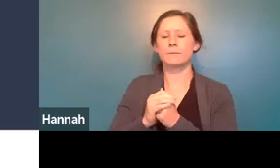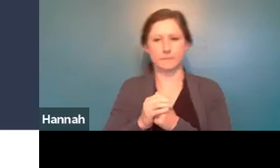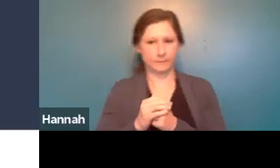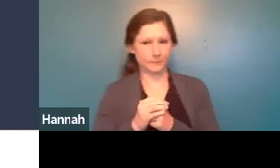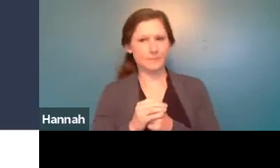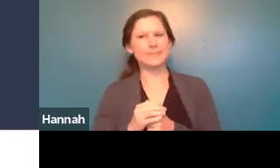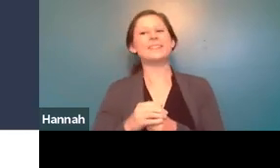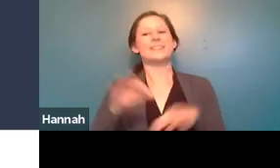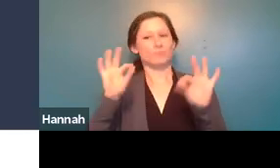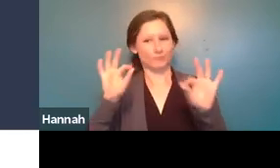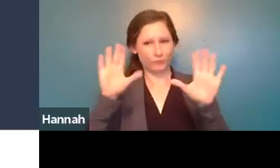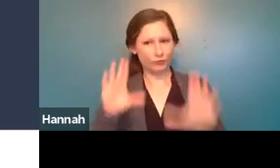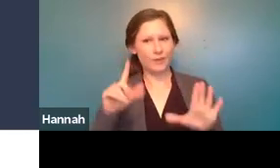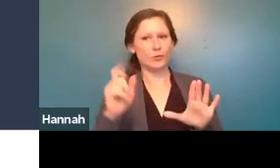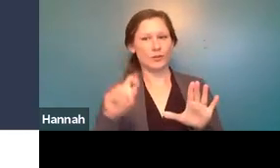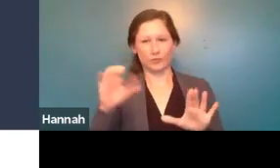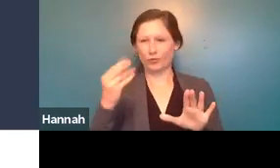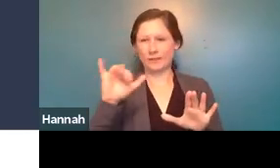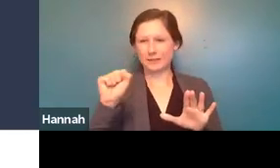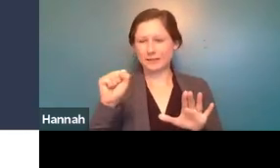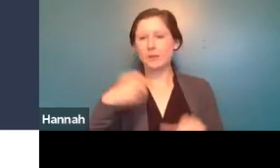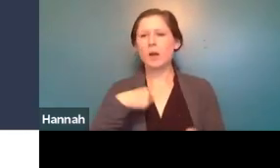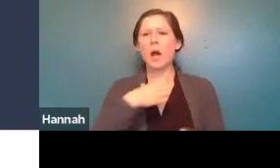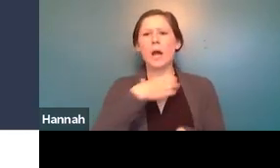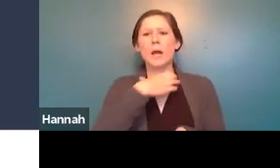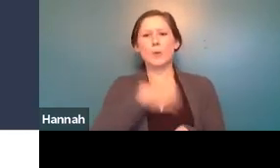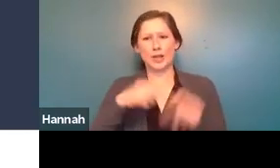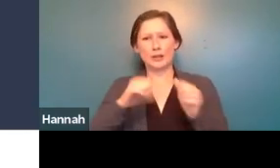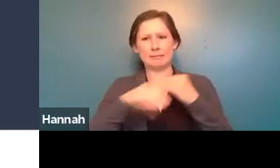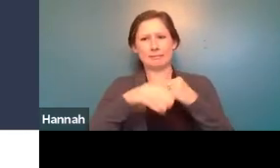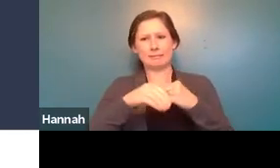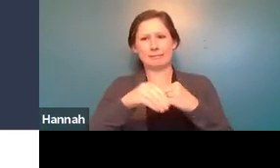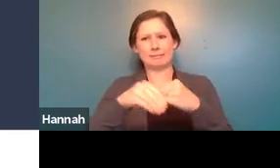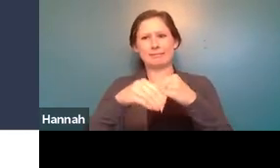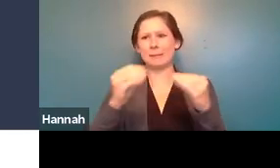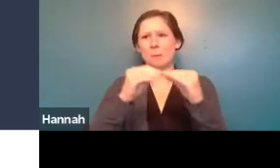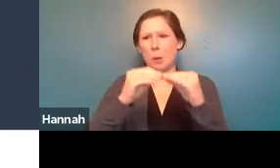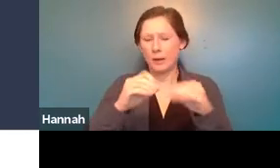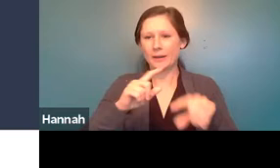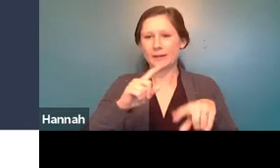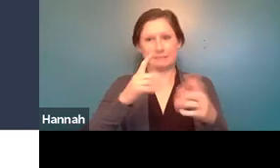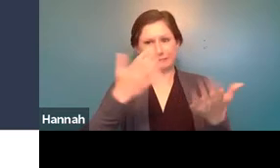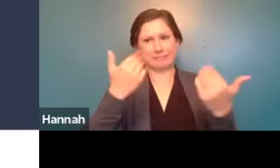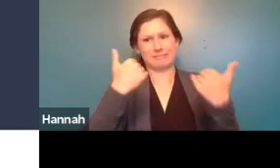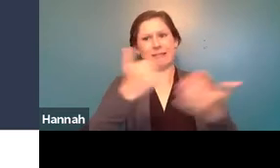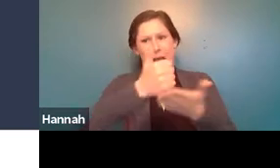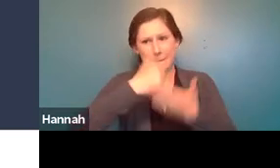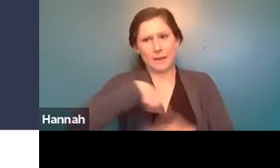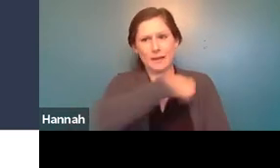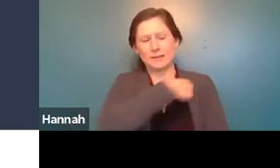had a whole lot more to say on that one. Meaning we could use all the help we can get. So we have year-round staff managers